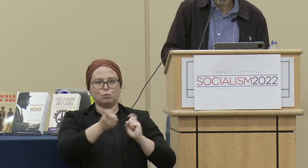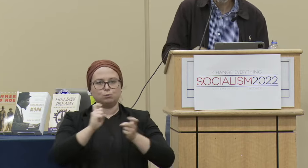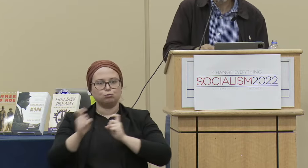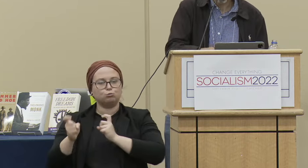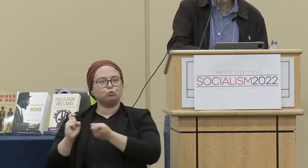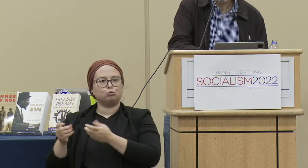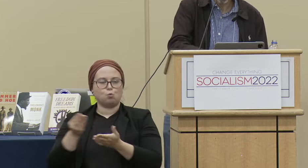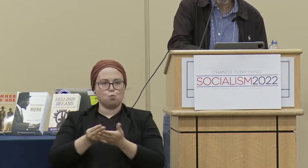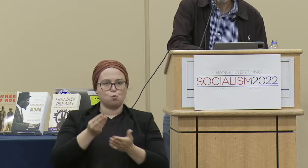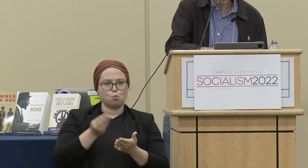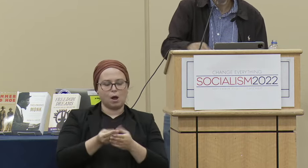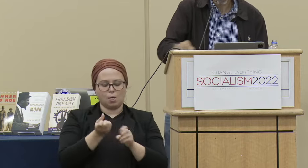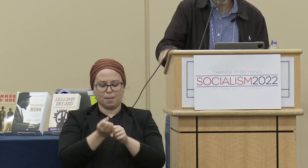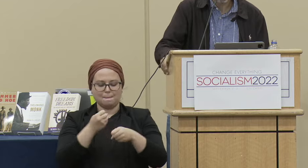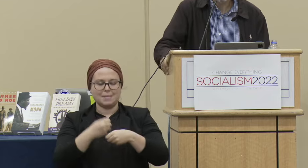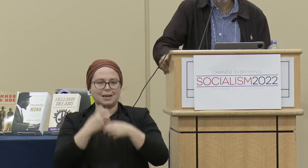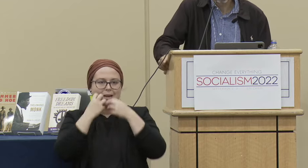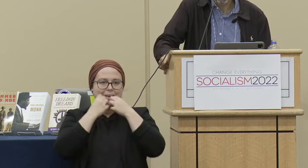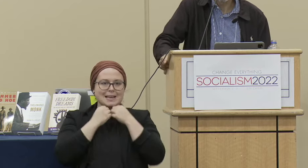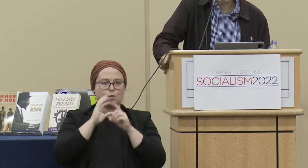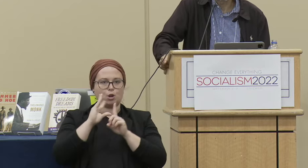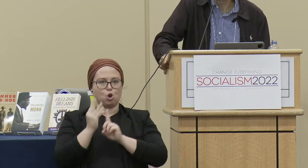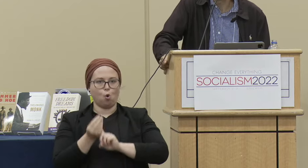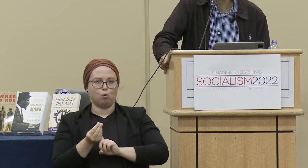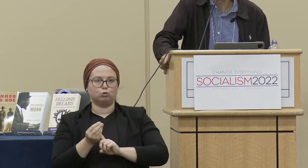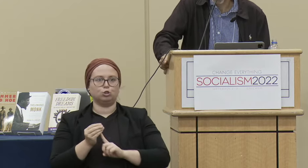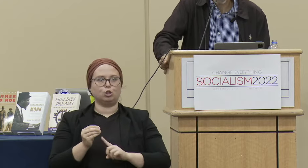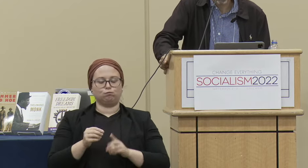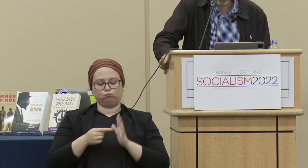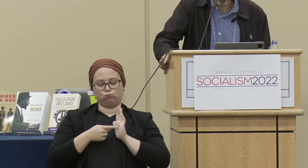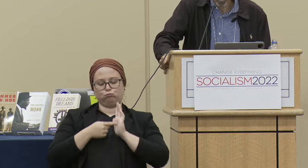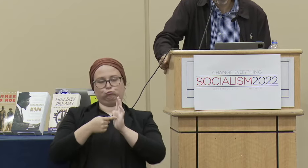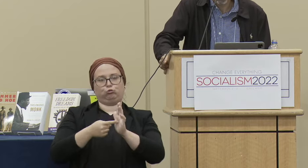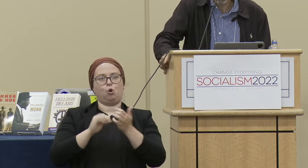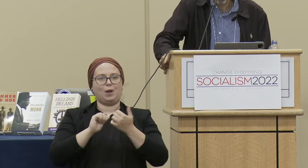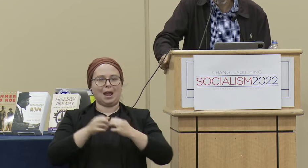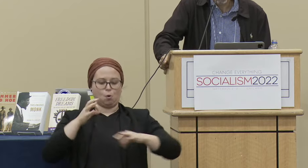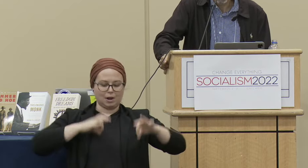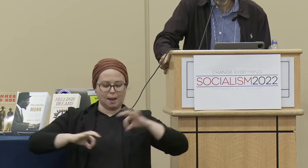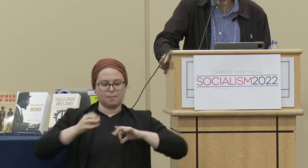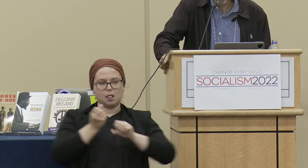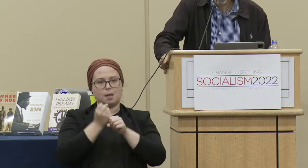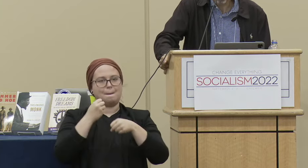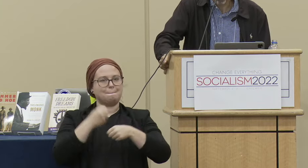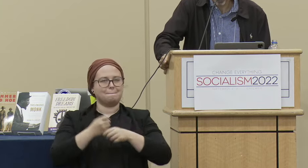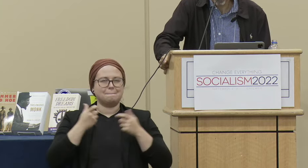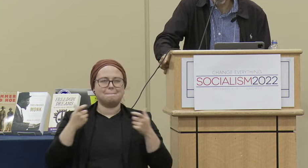a democratic and caring public culture, exposing the ways